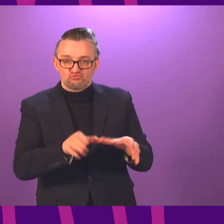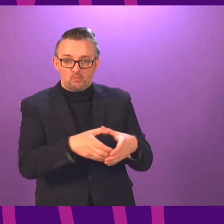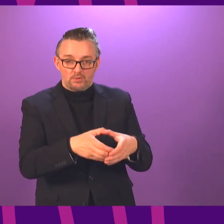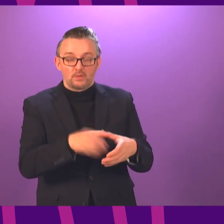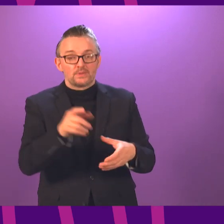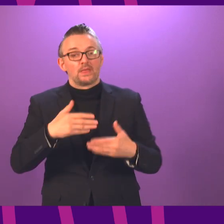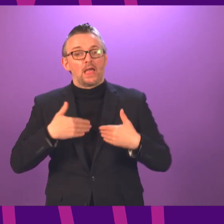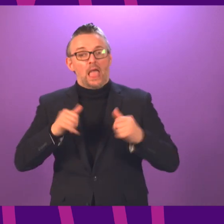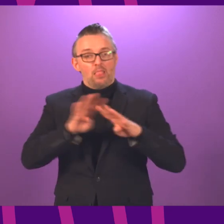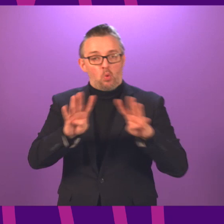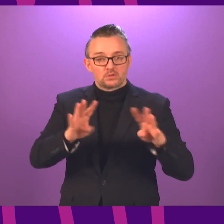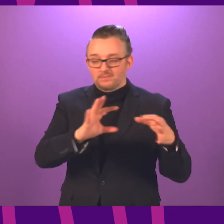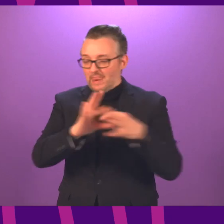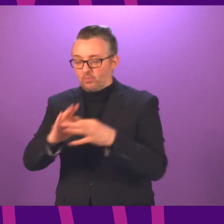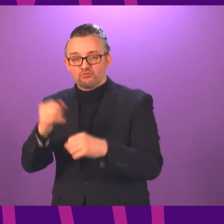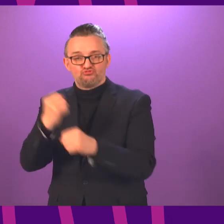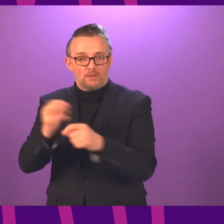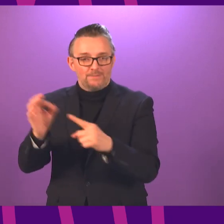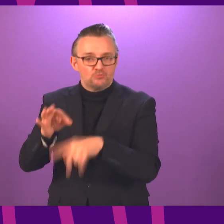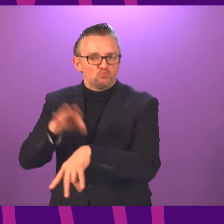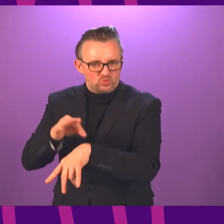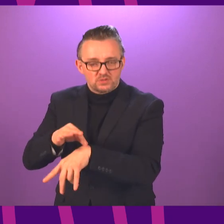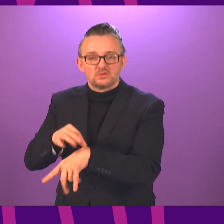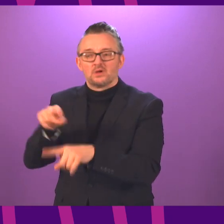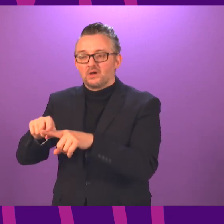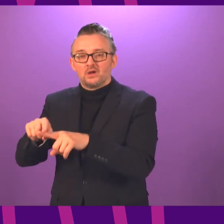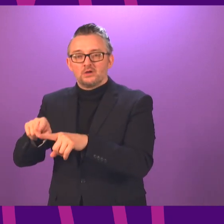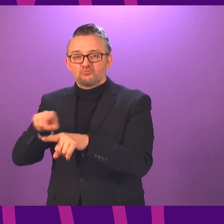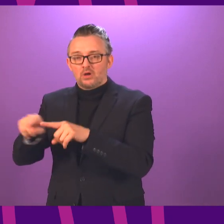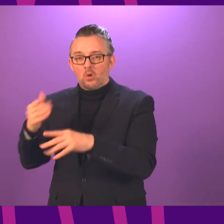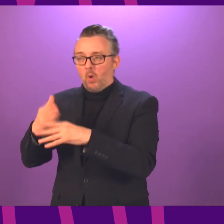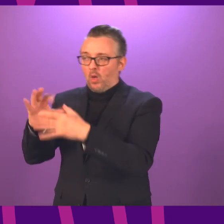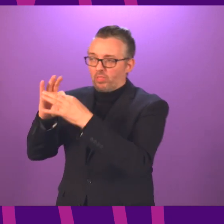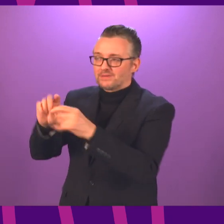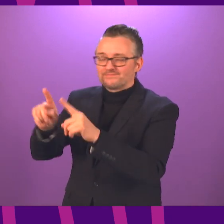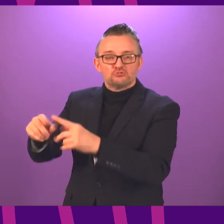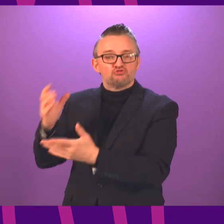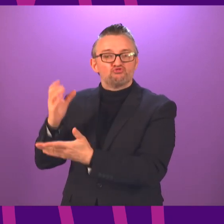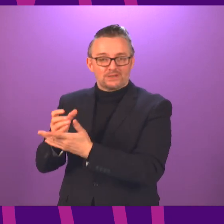general practitioners and, in many cases, with the voluntary sector, are best placed